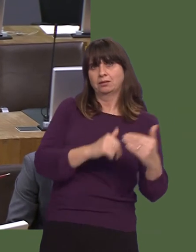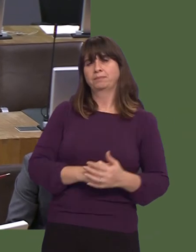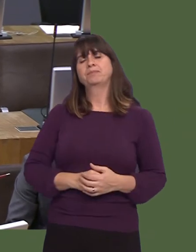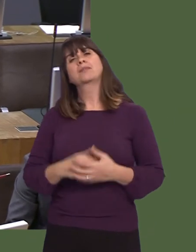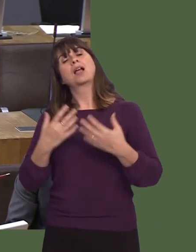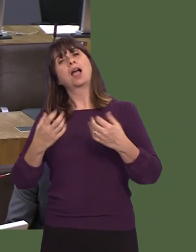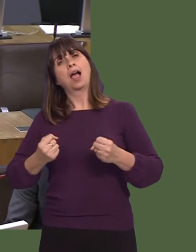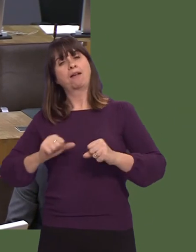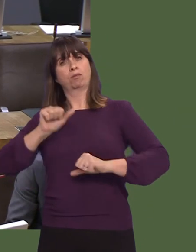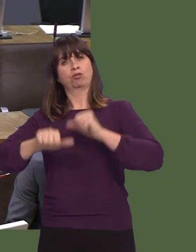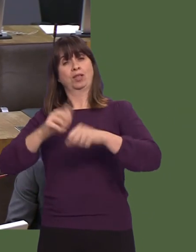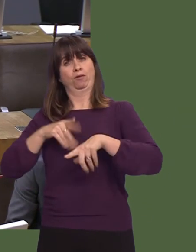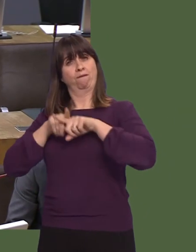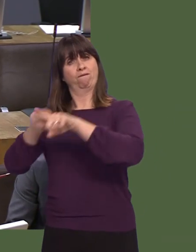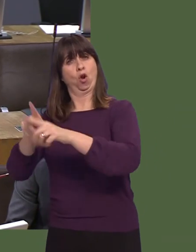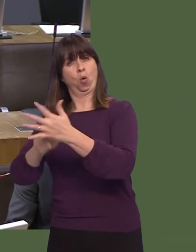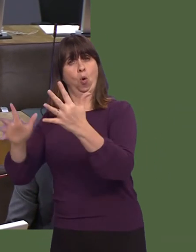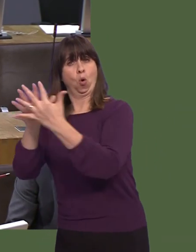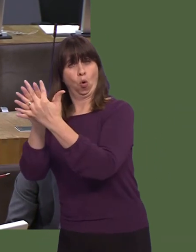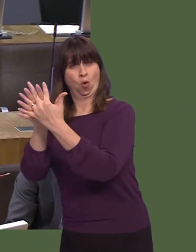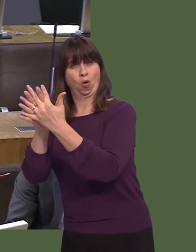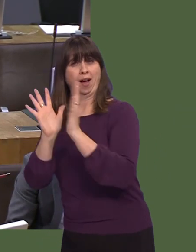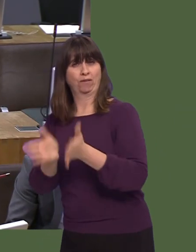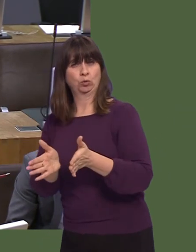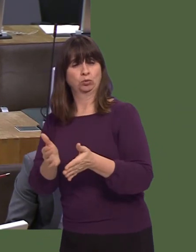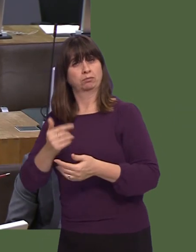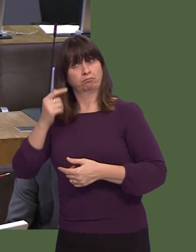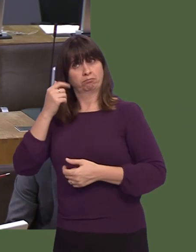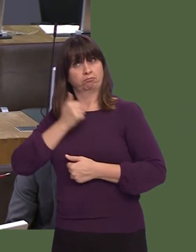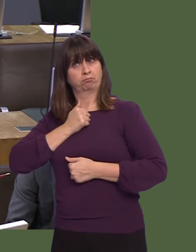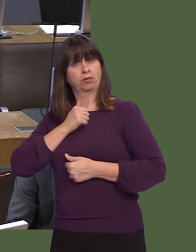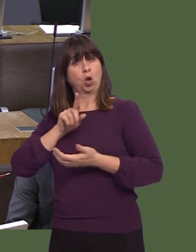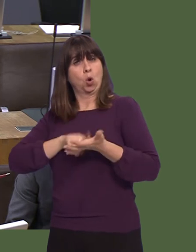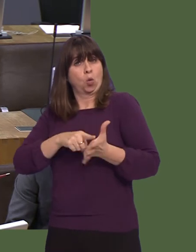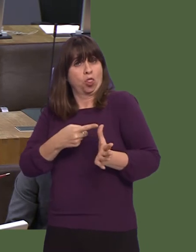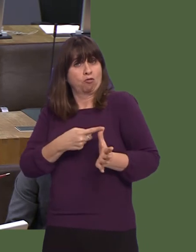Carwyn Jones AM: Wel, mae yna broses, yn Ùl yn gyfraith, sydd yn rhaid ei dilyn. Mae'n